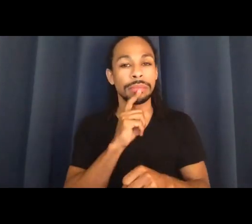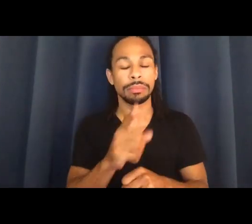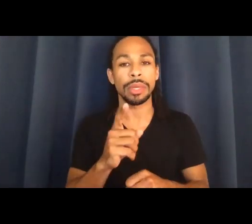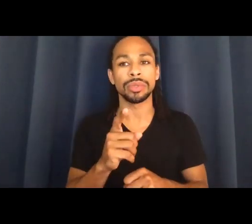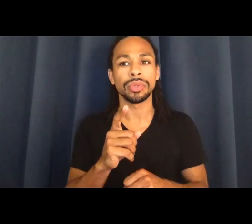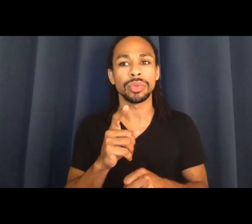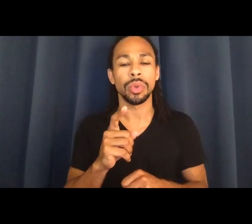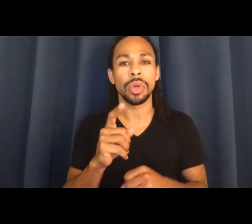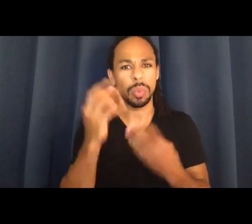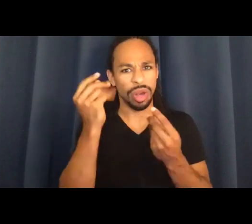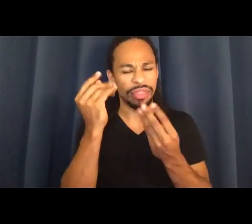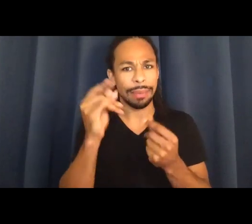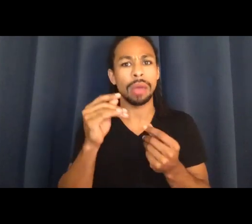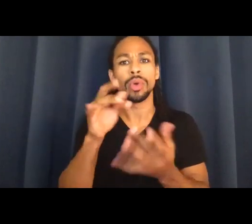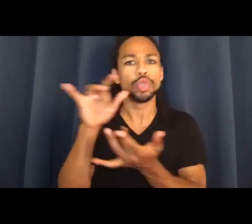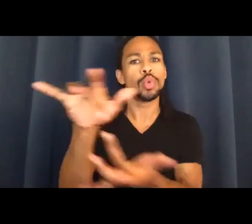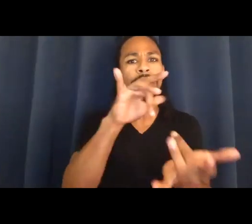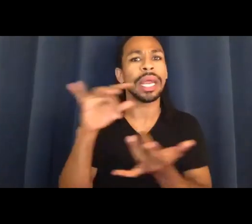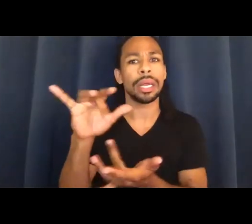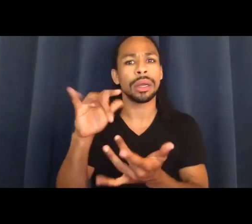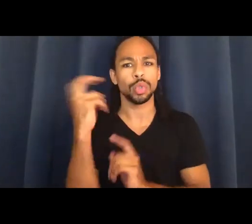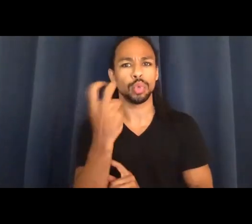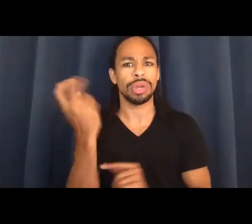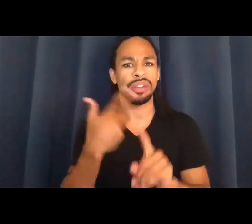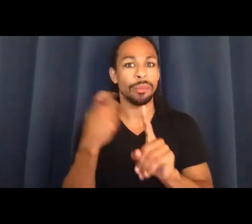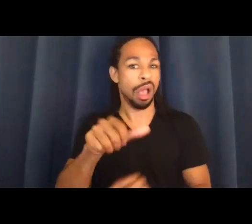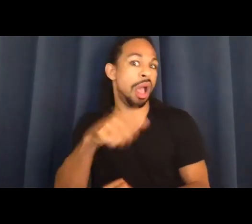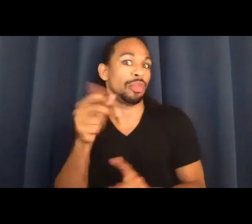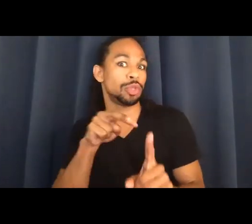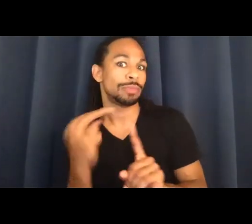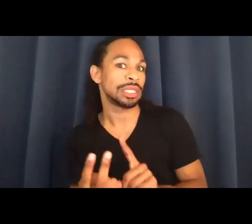think about touring from other perspectives, so before this moment of COVID, Dance/NYC